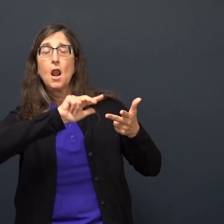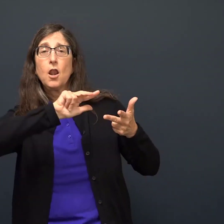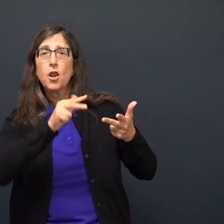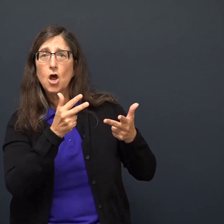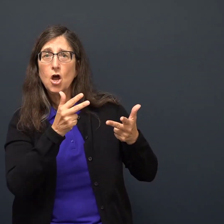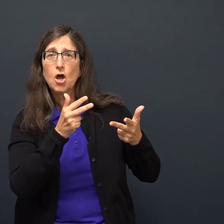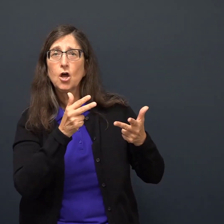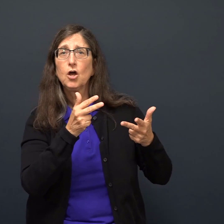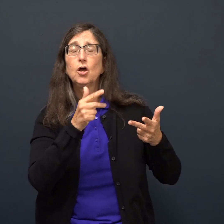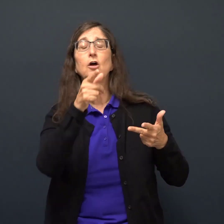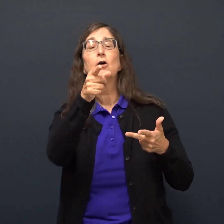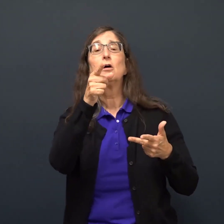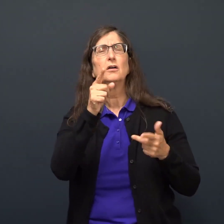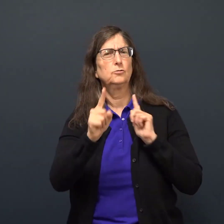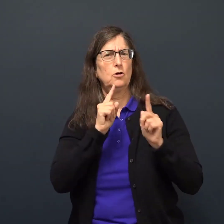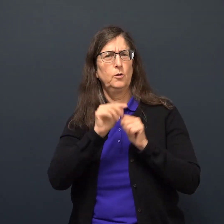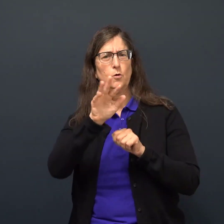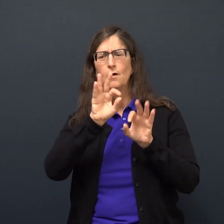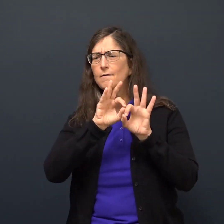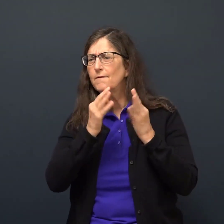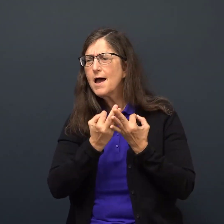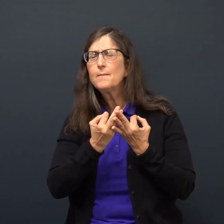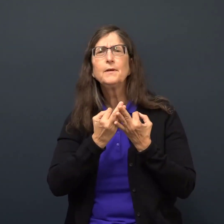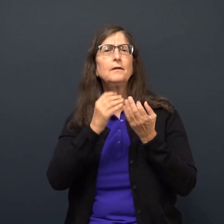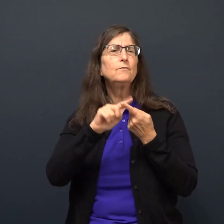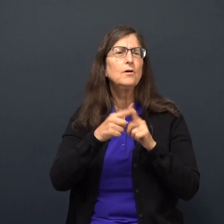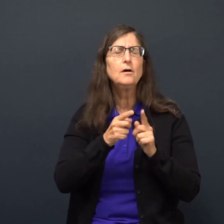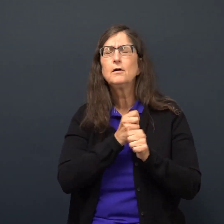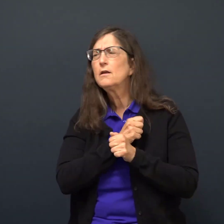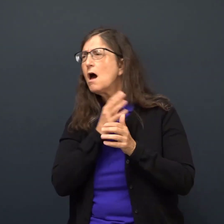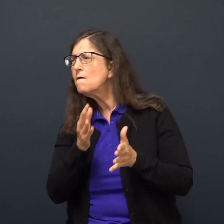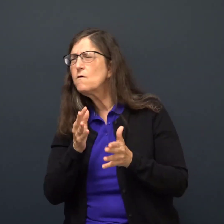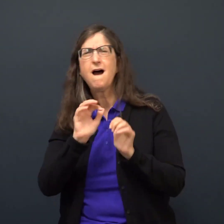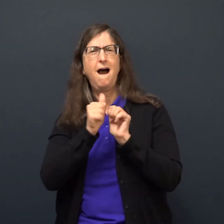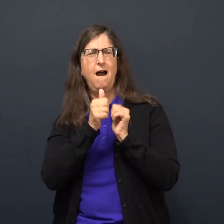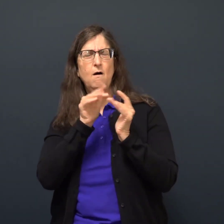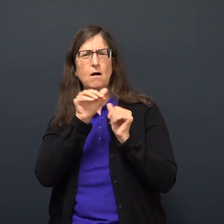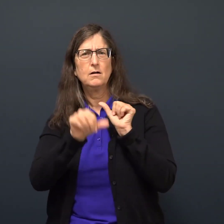Thirdly, talk with your family, friends and loved ones on how to stay in touch during emergency.